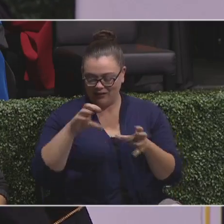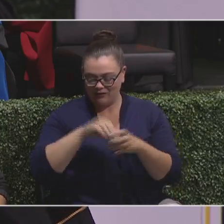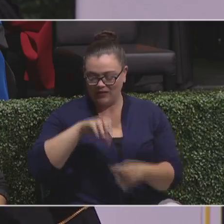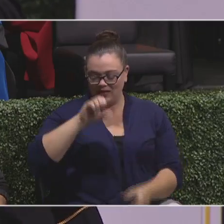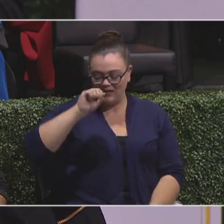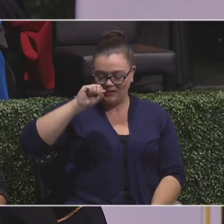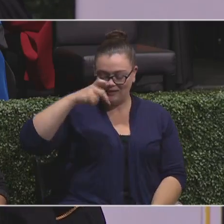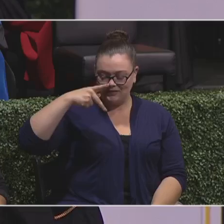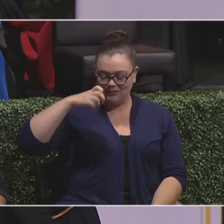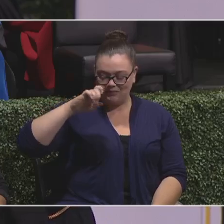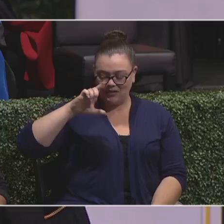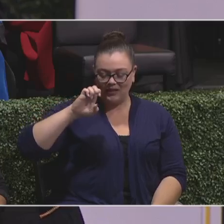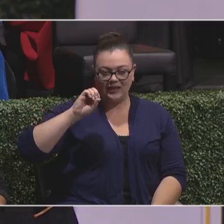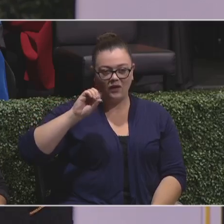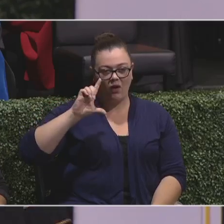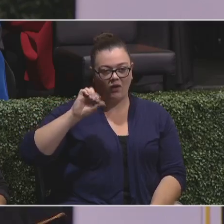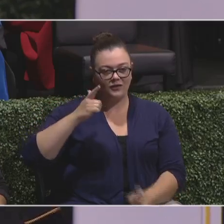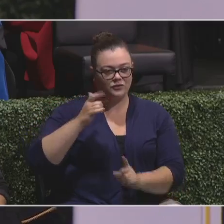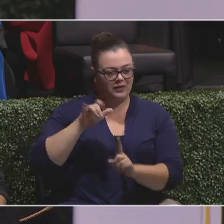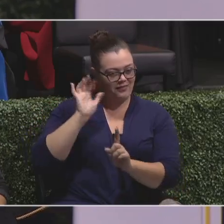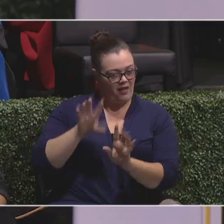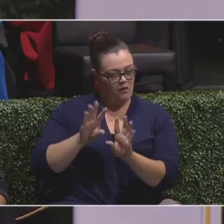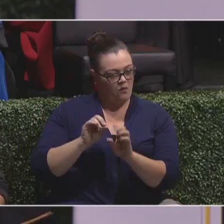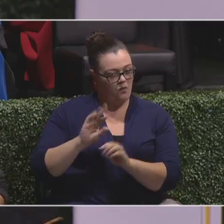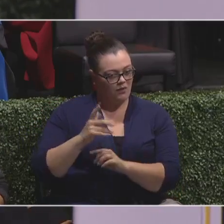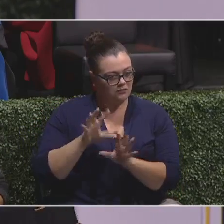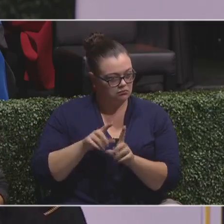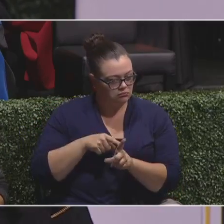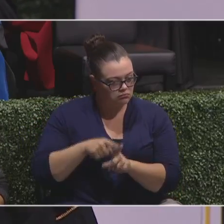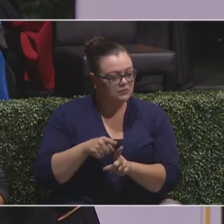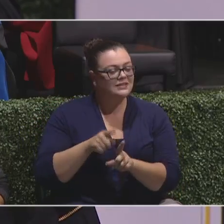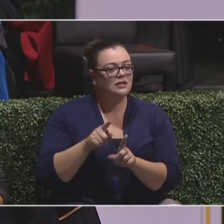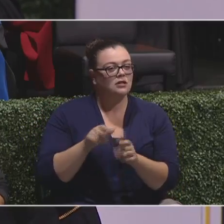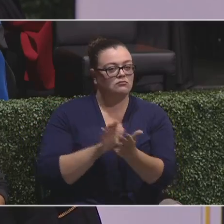FOR HER ACHIEVEMENT, WAS NAMED A 2017 EXTRAORDINARY WOMAN CAVER BY